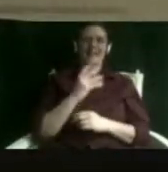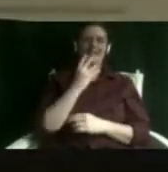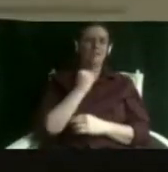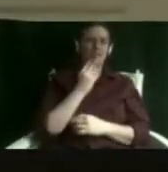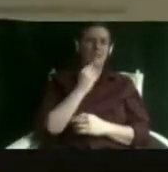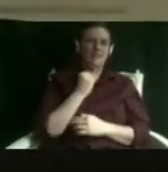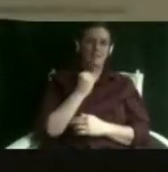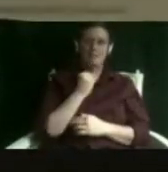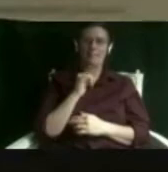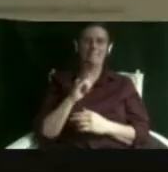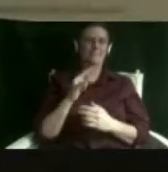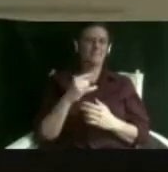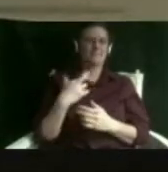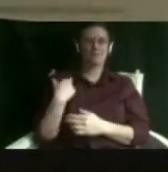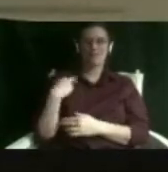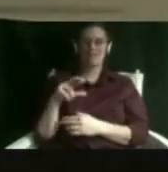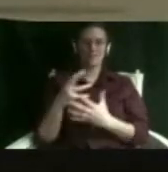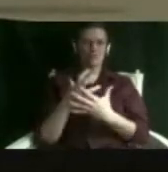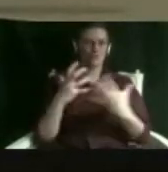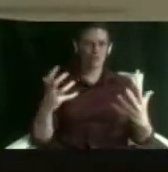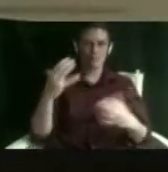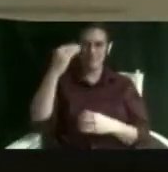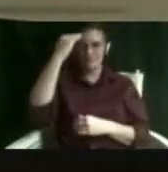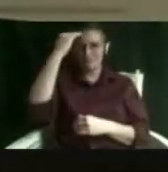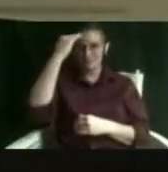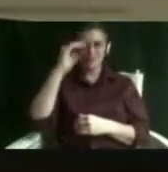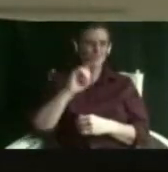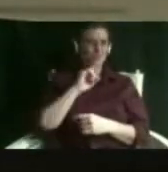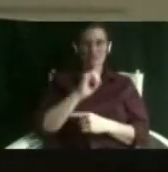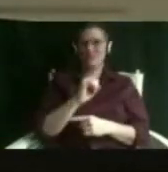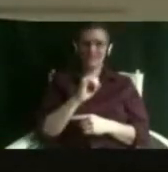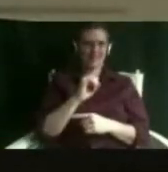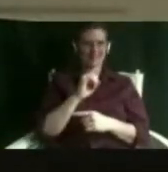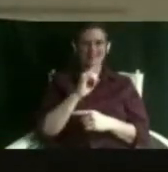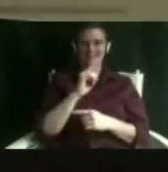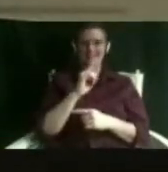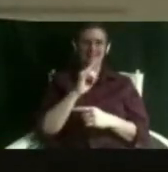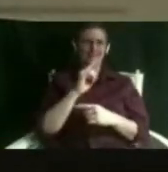there's just so much to know so getting to nerd out on the nerdy things about judaism with people